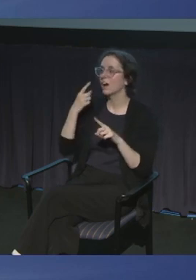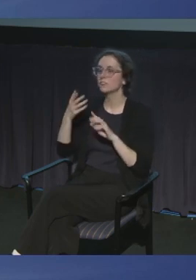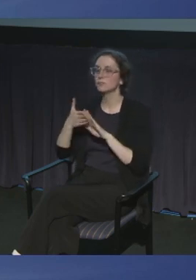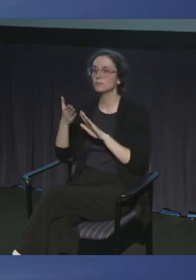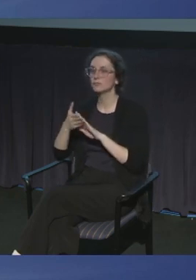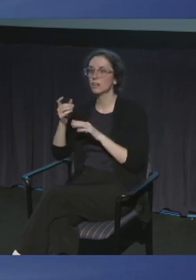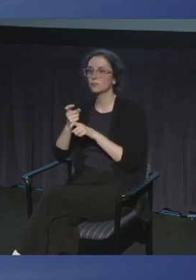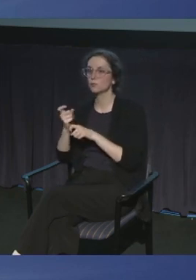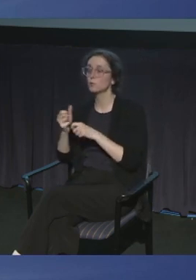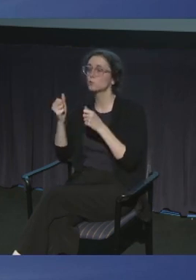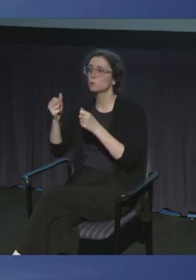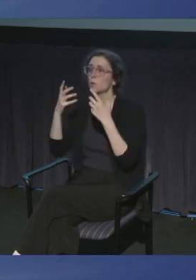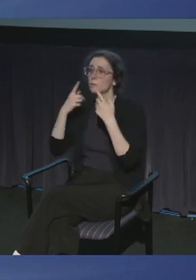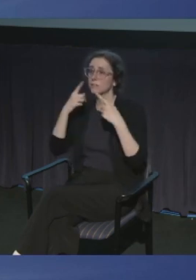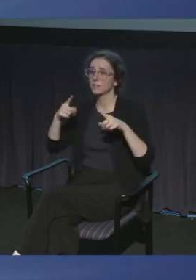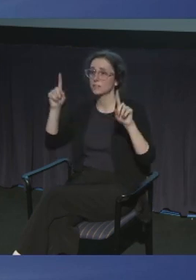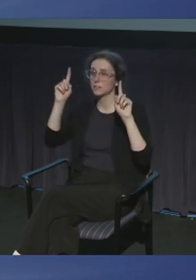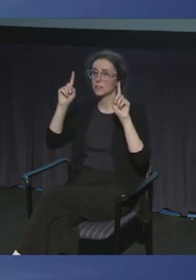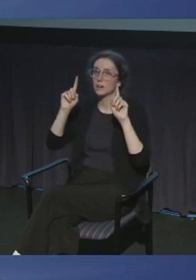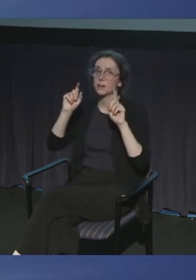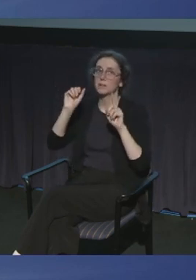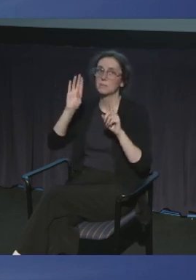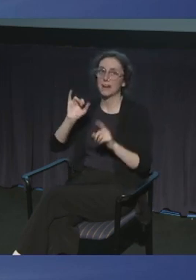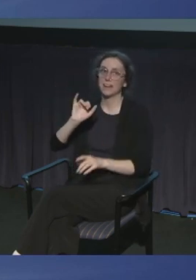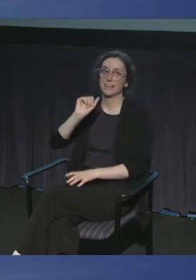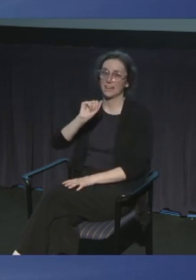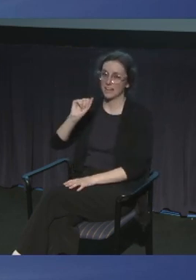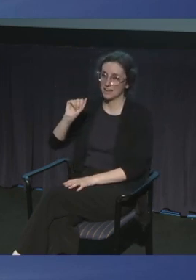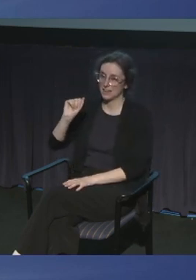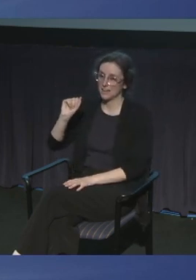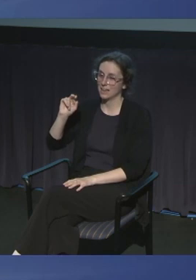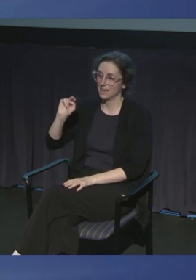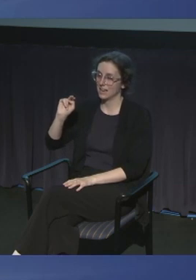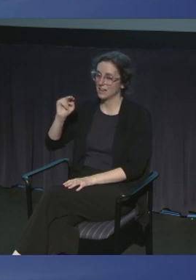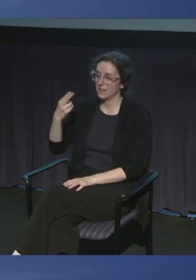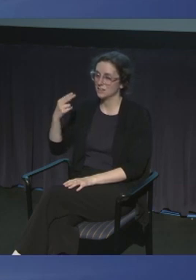RUNNING JOKE THERE ARE SO MANY